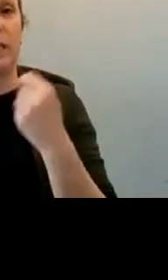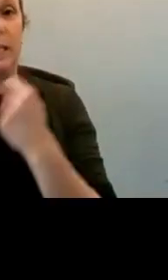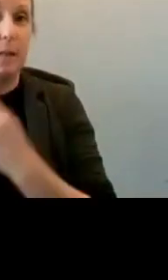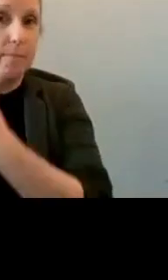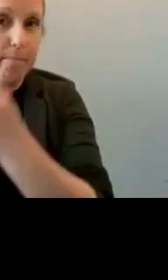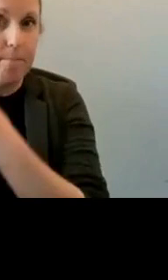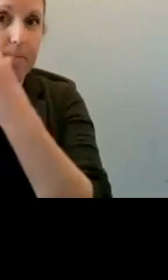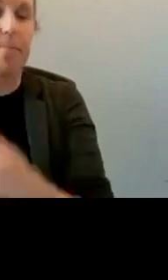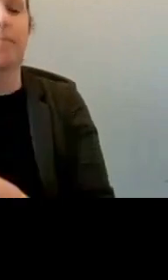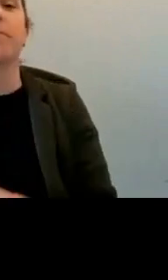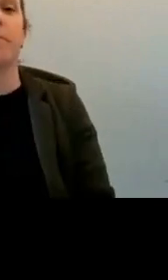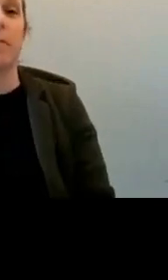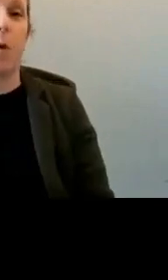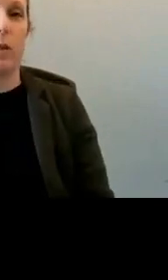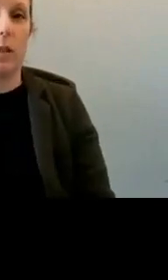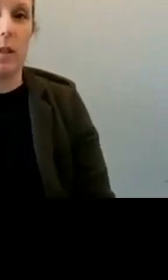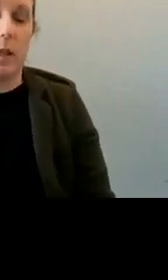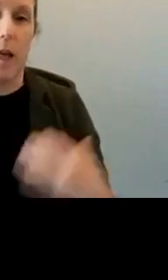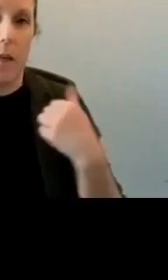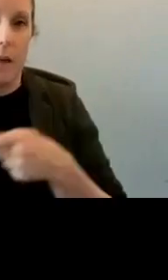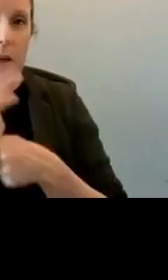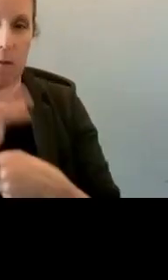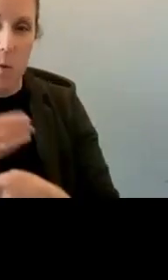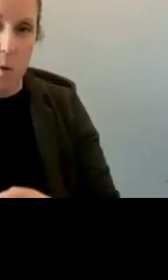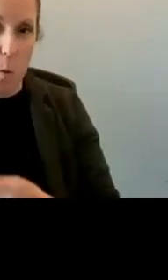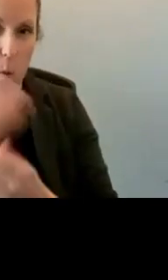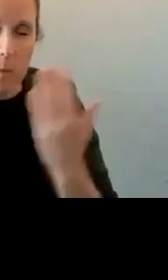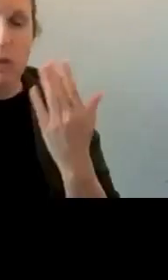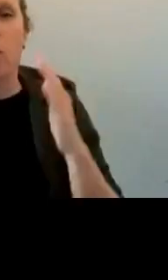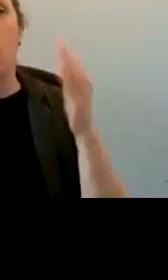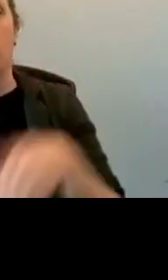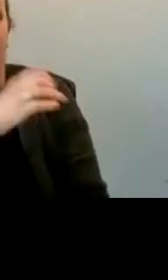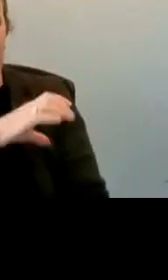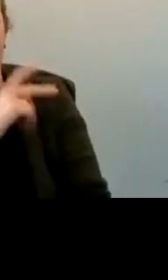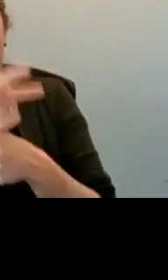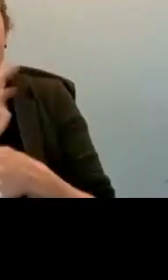focuses clinical Care on individuals who live on the street and she uses a combination of Street